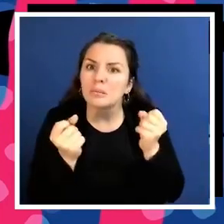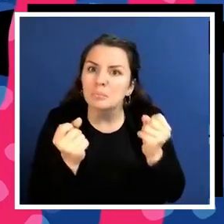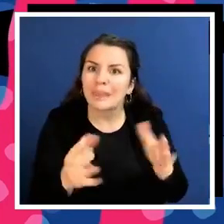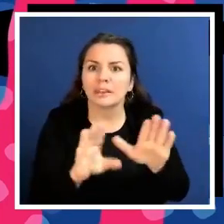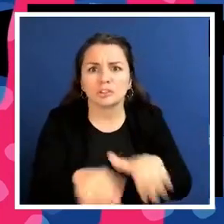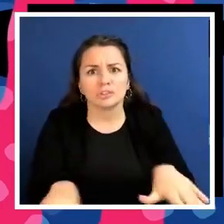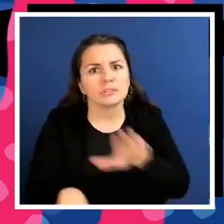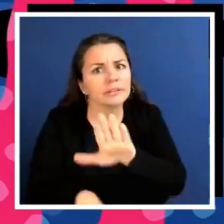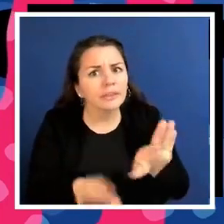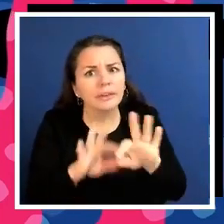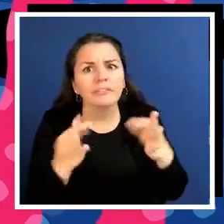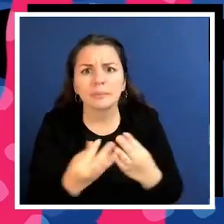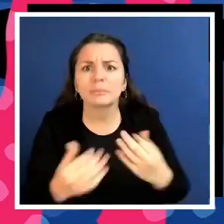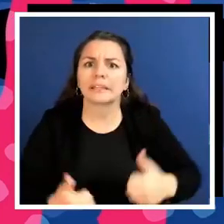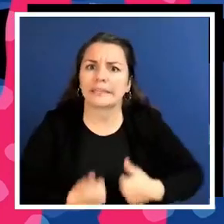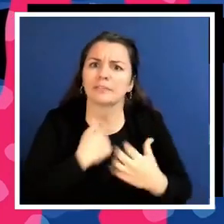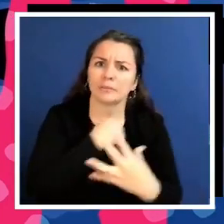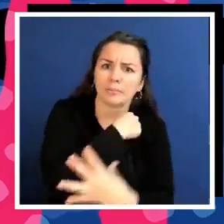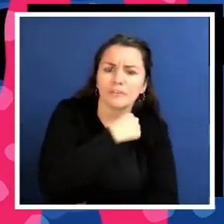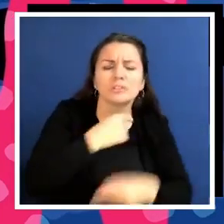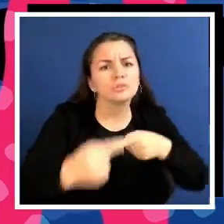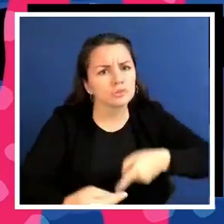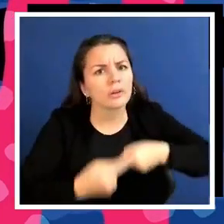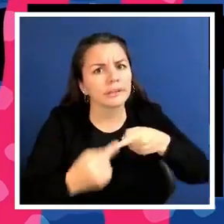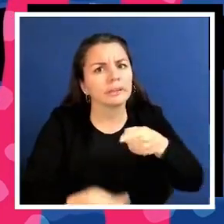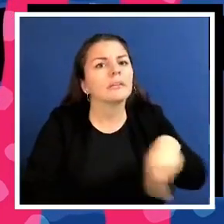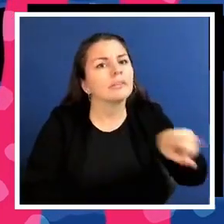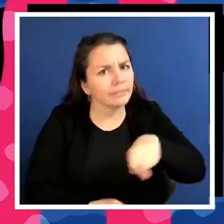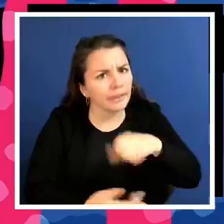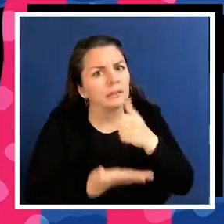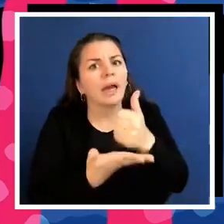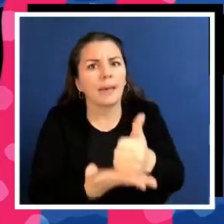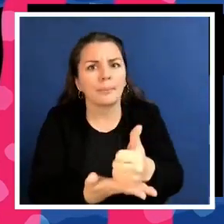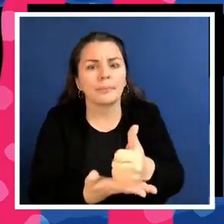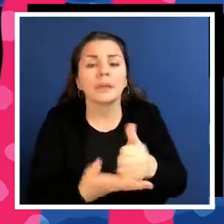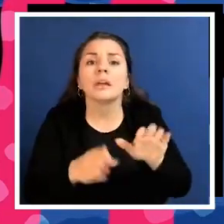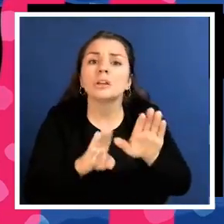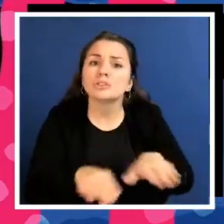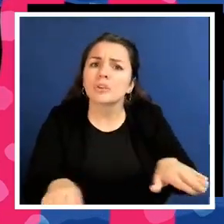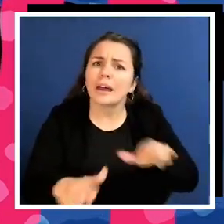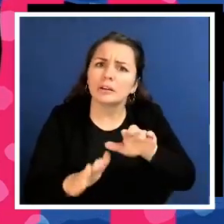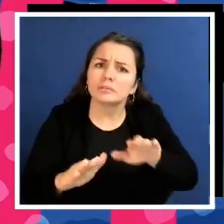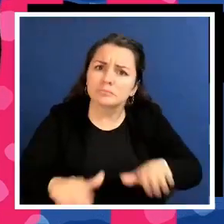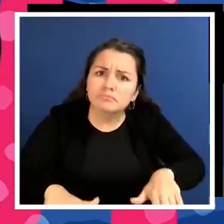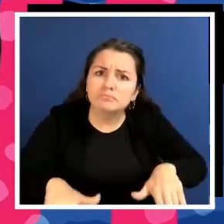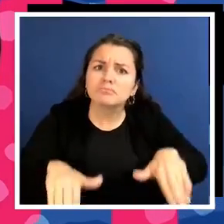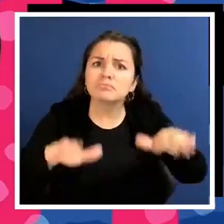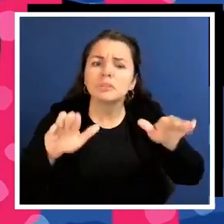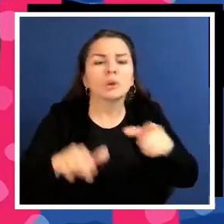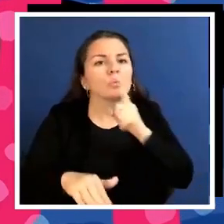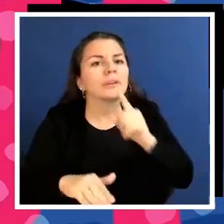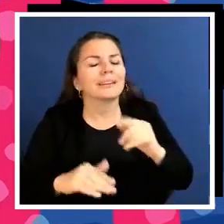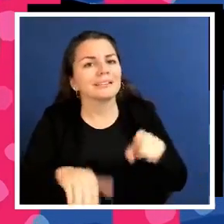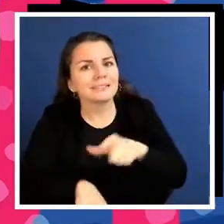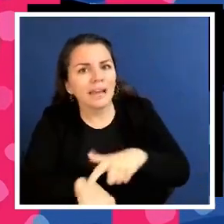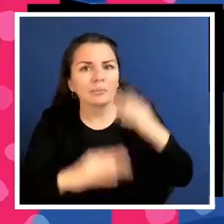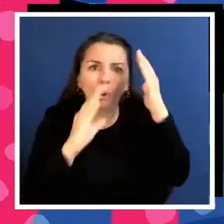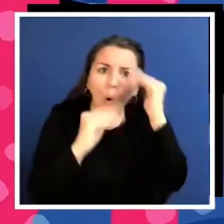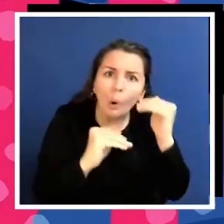TO IMPROVE THE LIVES OF MANY AMERICAN FAMILIES. EXPANDED CHILD TAX CREDIT COULD NOT COME AT A MORE CRITICAL TITI.RRHT NOW, TOO MANY AMERICAN CHILDREN AND FAMILIES